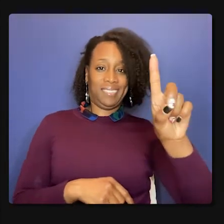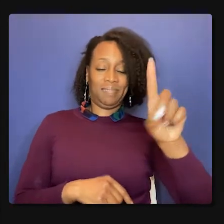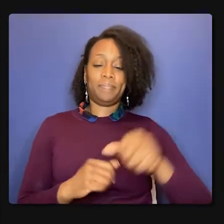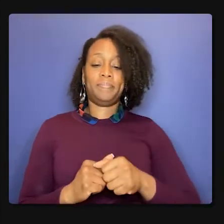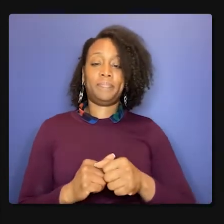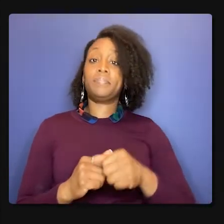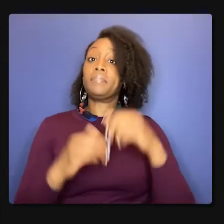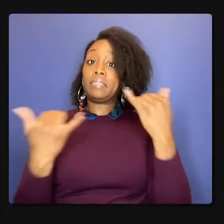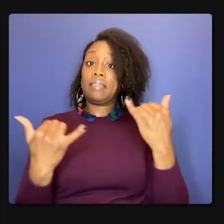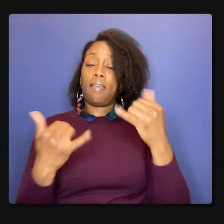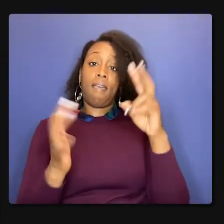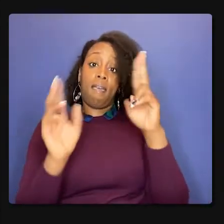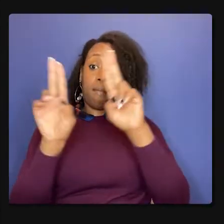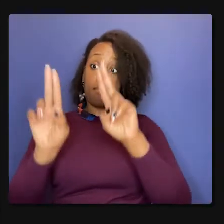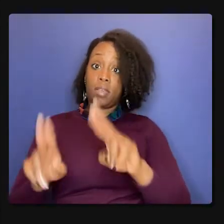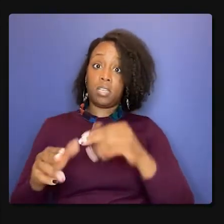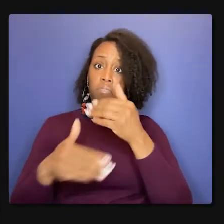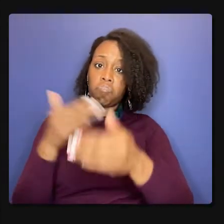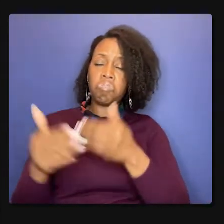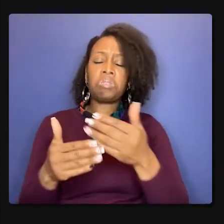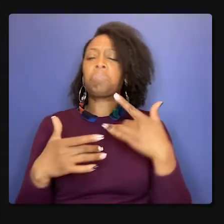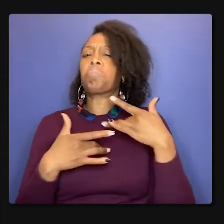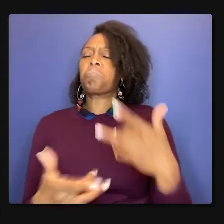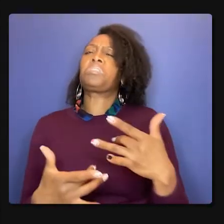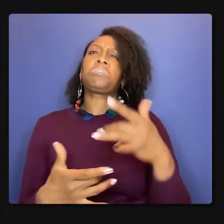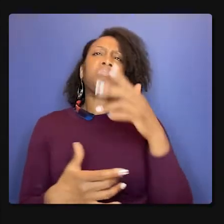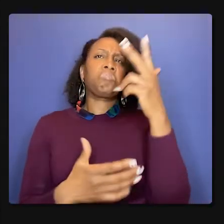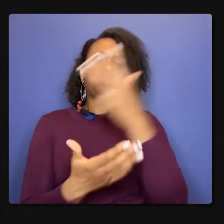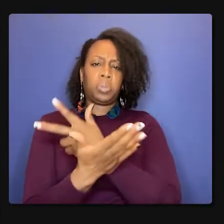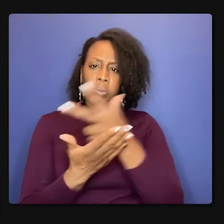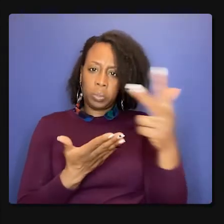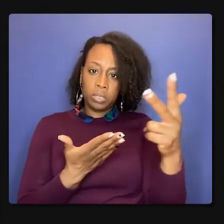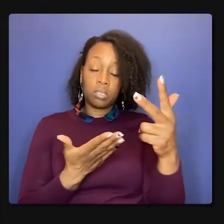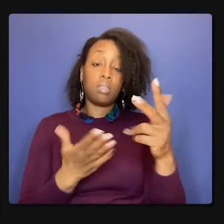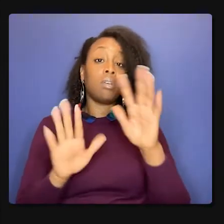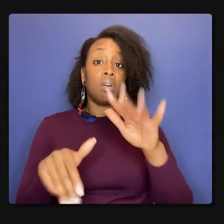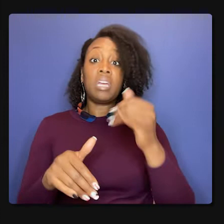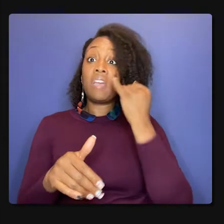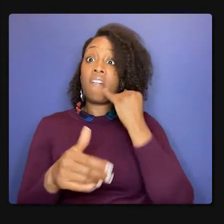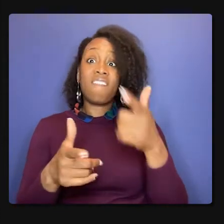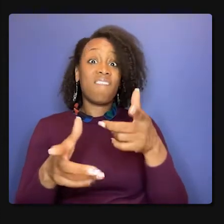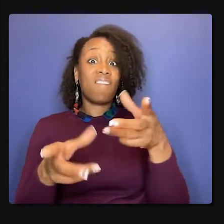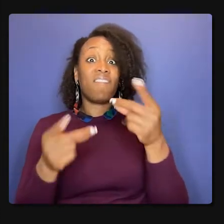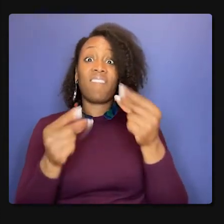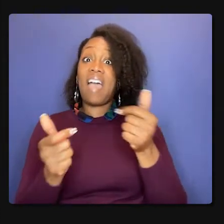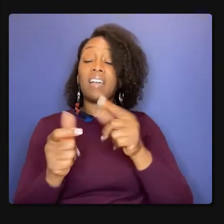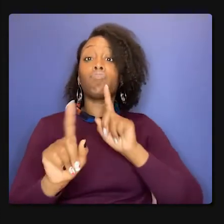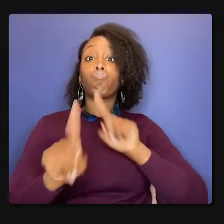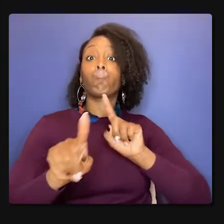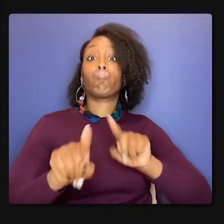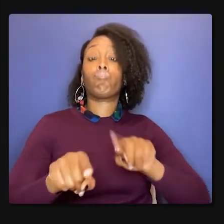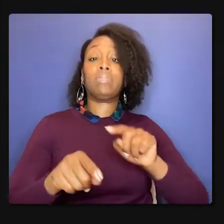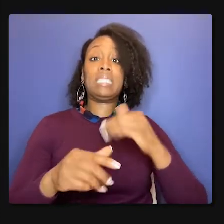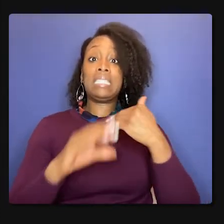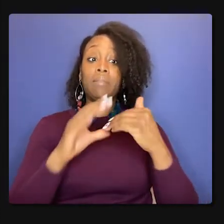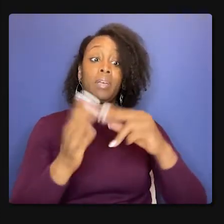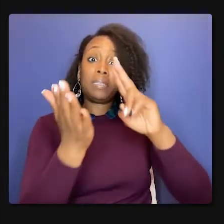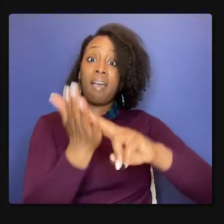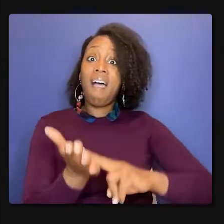Today, the application process on average takes about three weeks. If you're quick at responding to emails and signing documents,